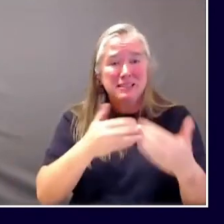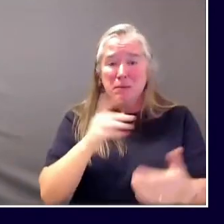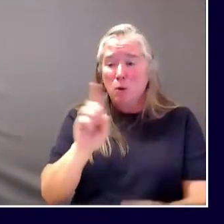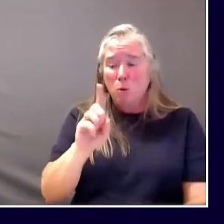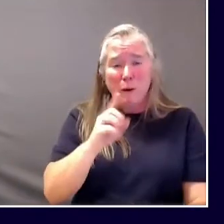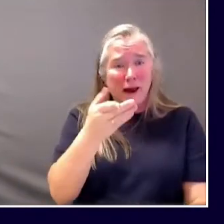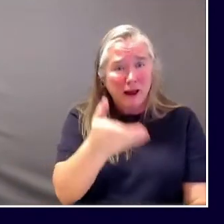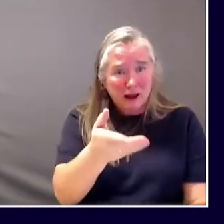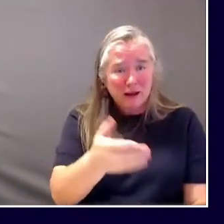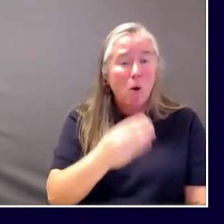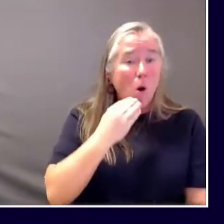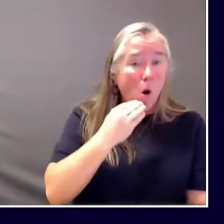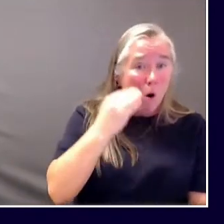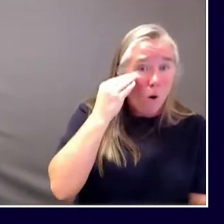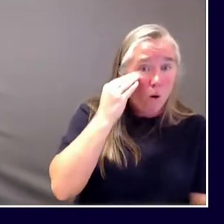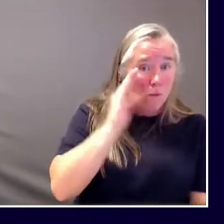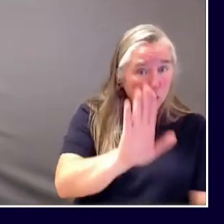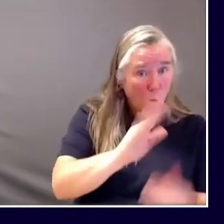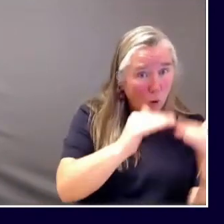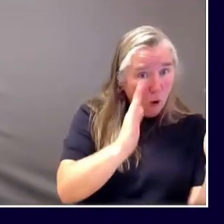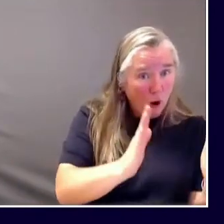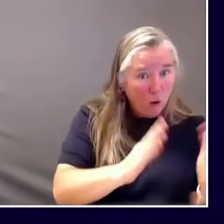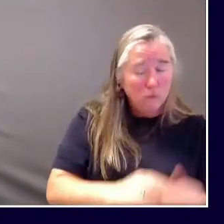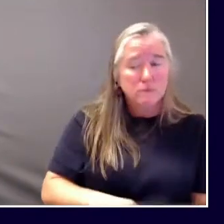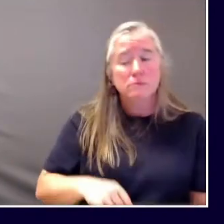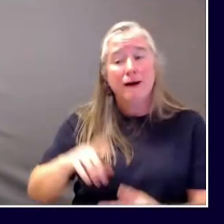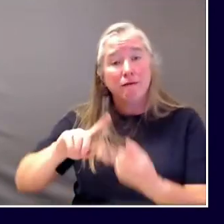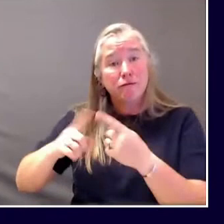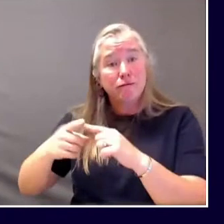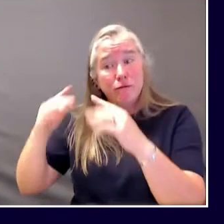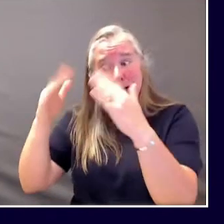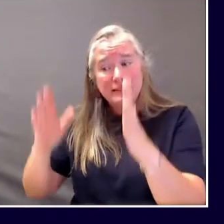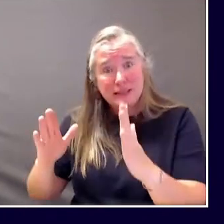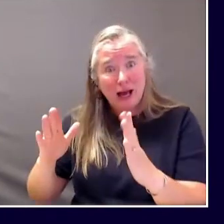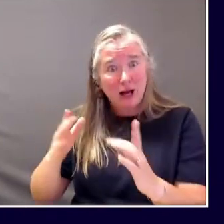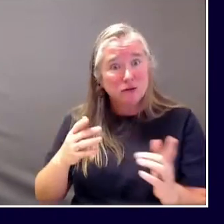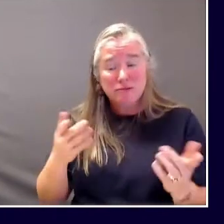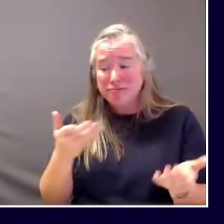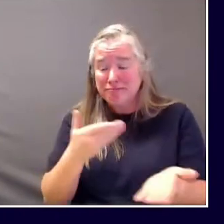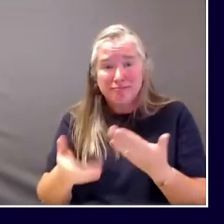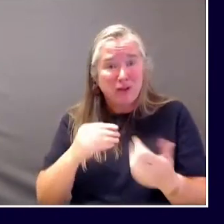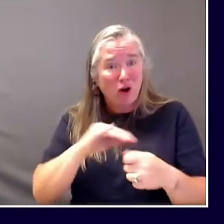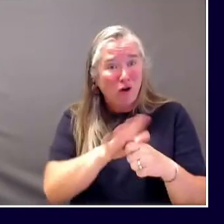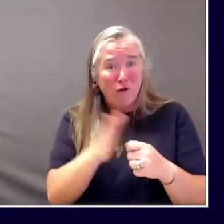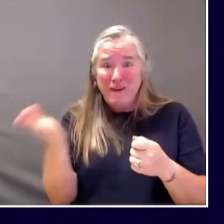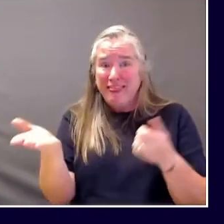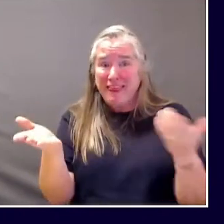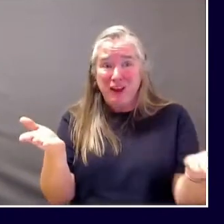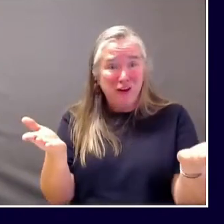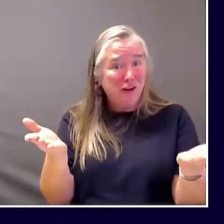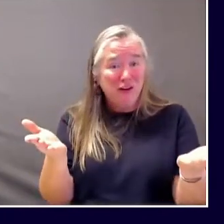the virus can still hit a ride